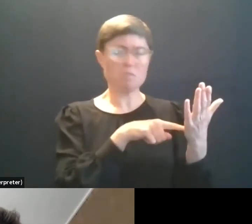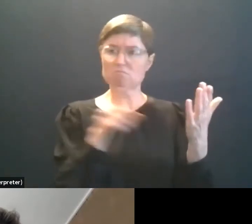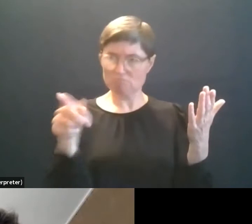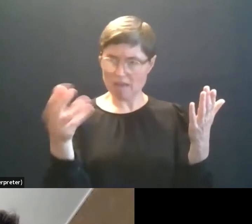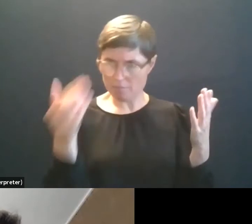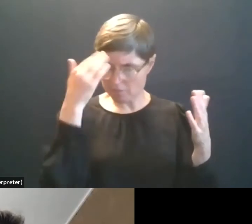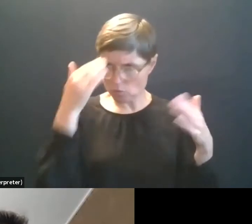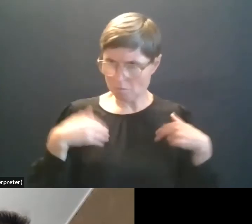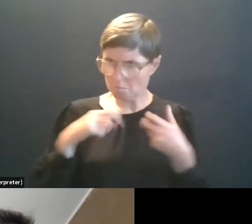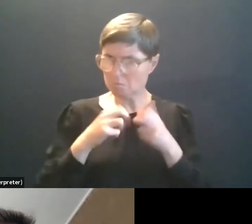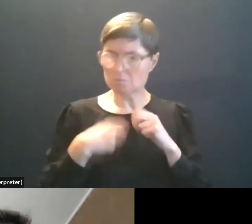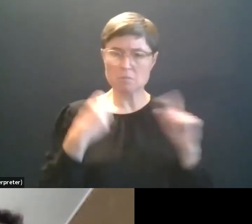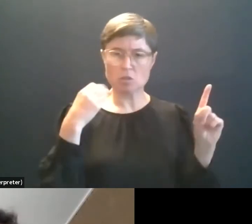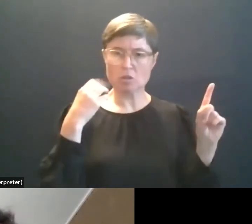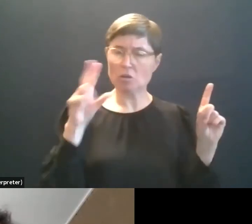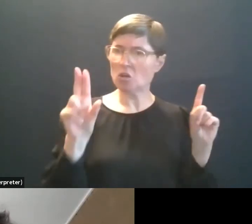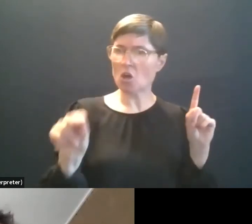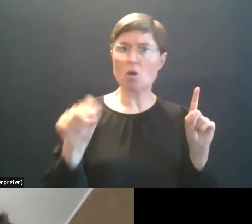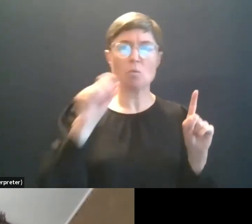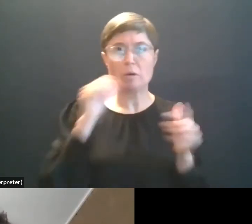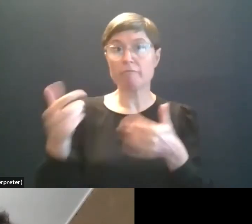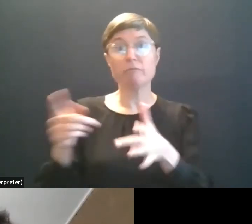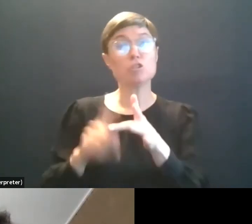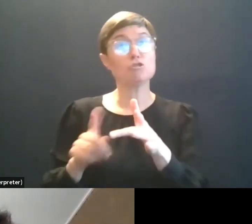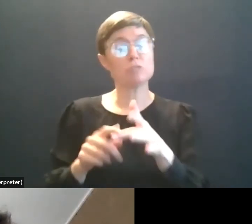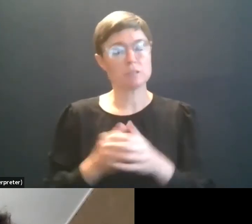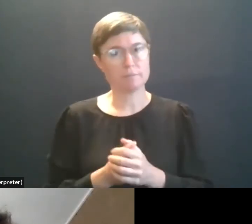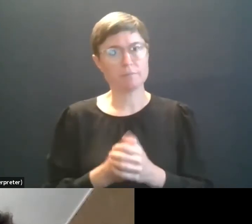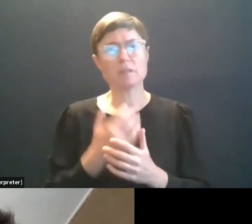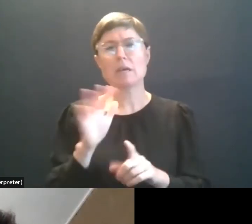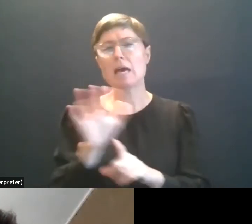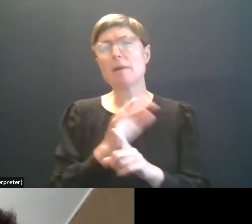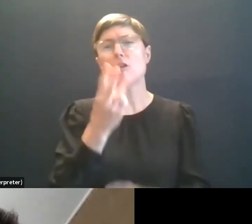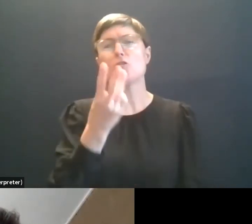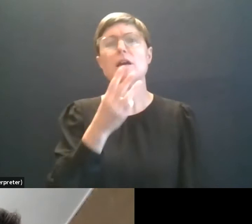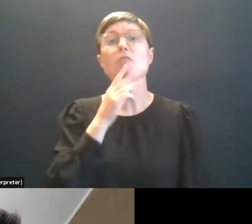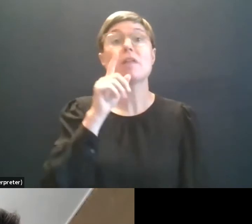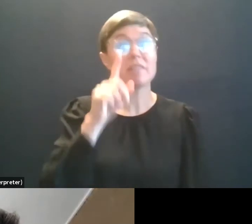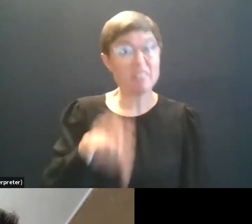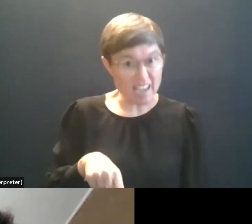and we found that there had been about 300,000 unlawful acts of discrimination in that industry.